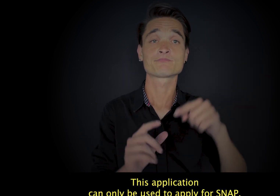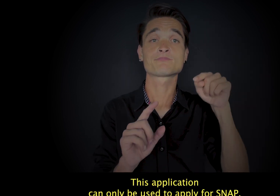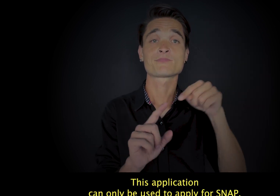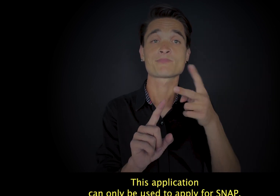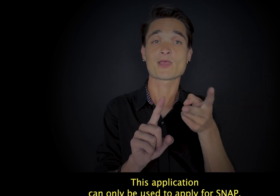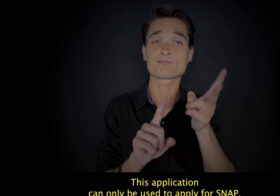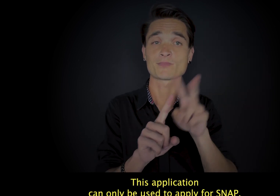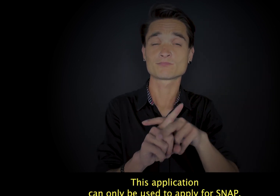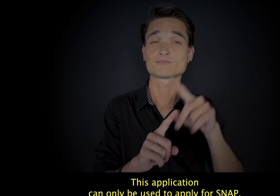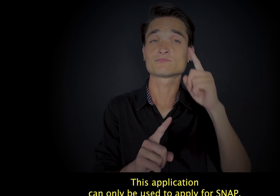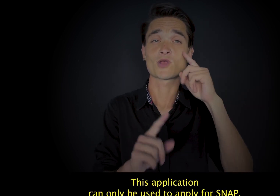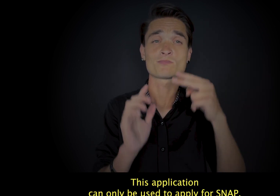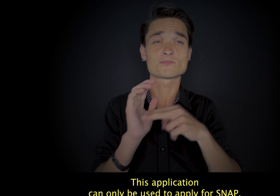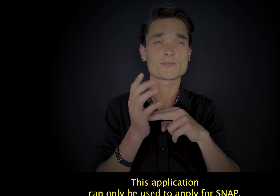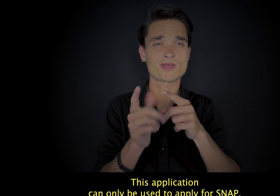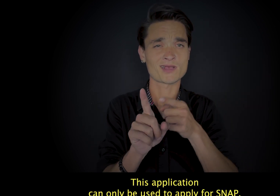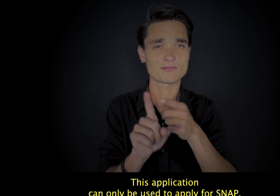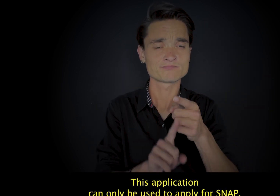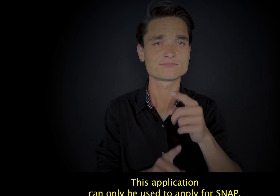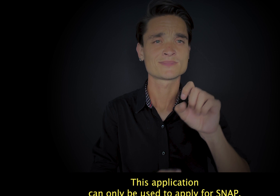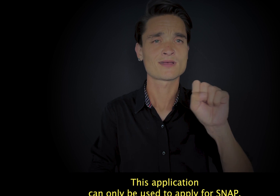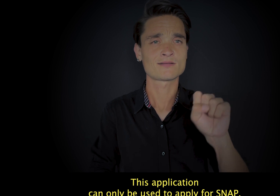This application can only be used to apply for SNAP.